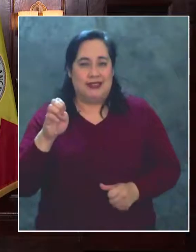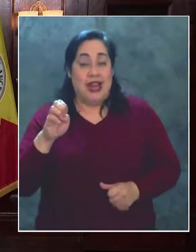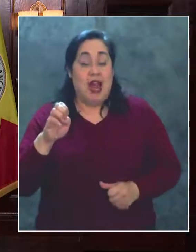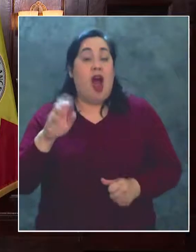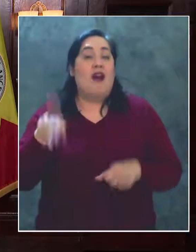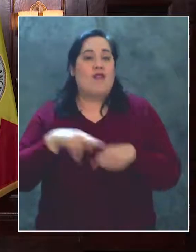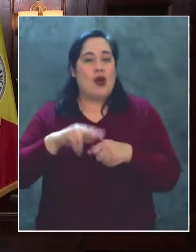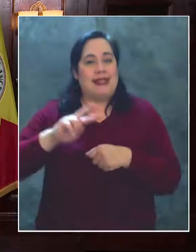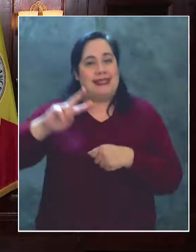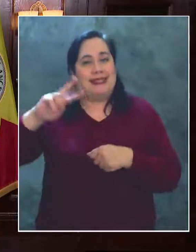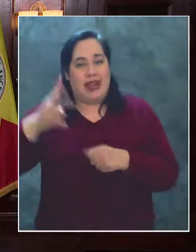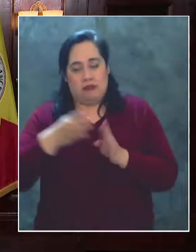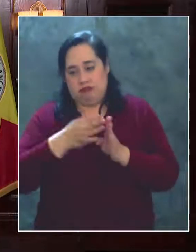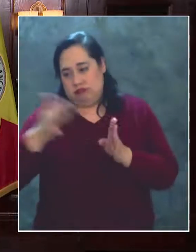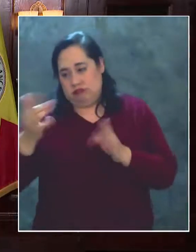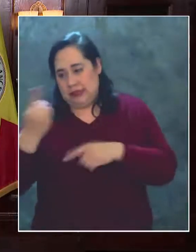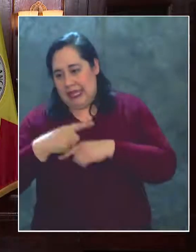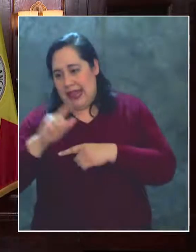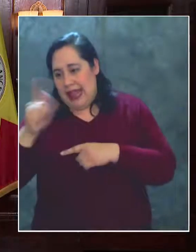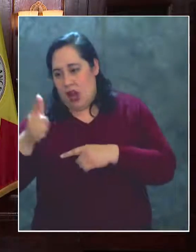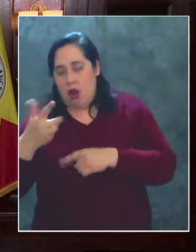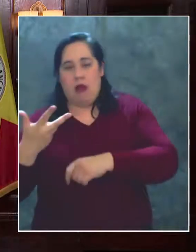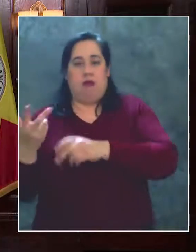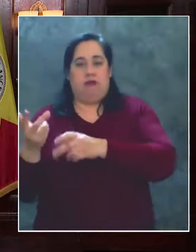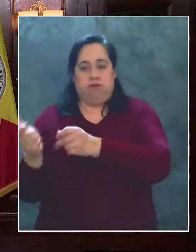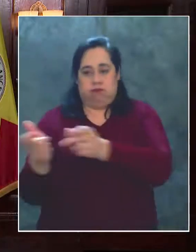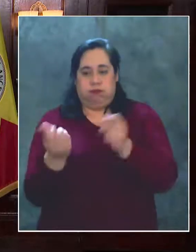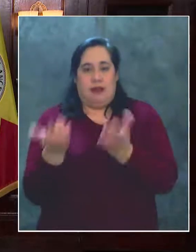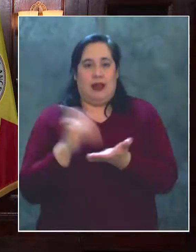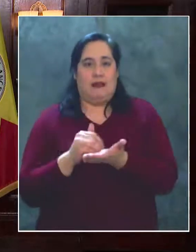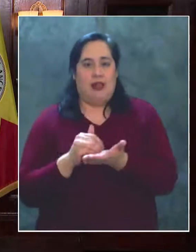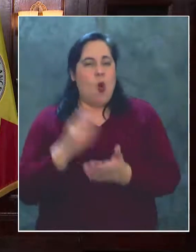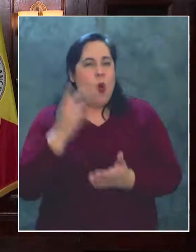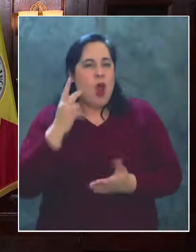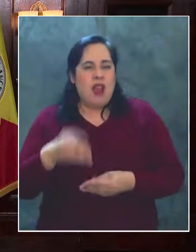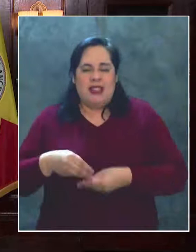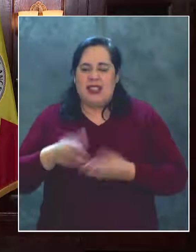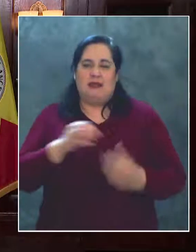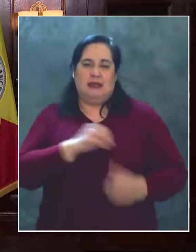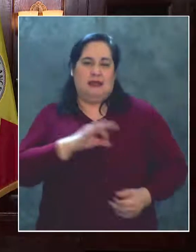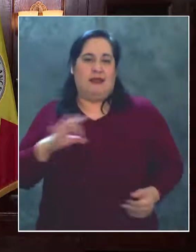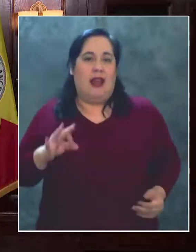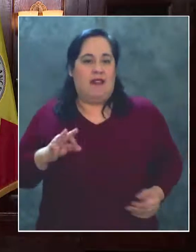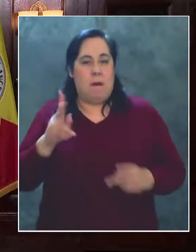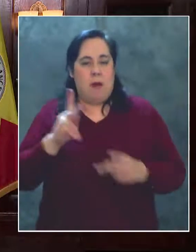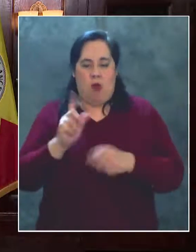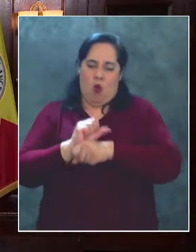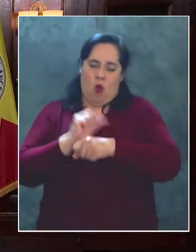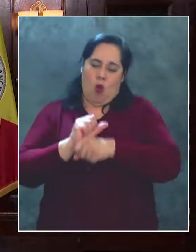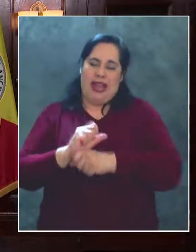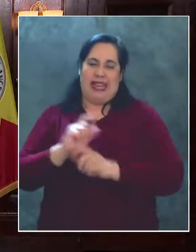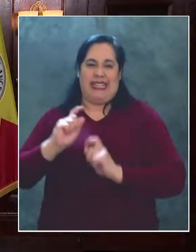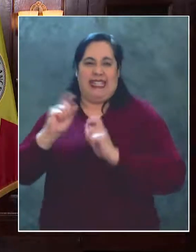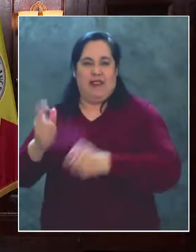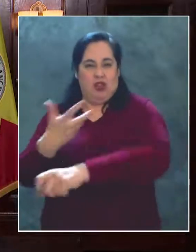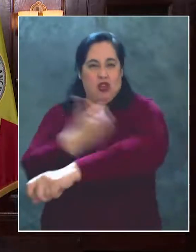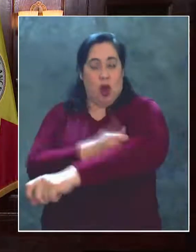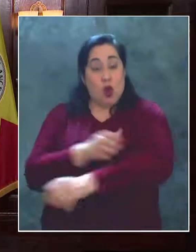DOSE OF THE VACCINATION. AND WE'RE DEPLOYING A WHOLE WORK FORCED TO ADMINISTER SHOTS.